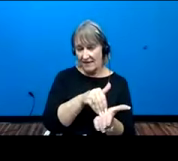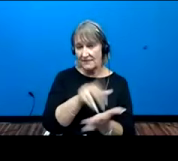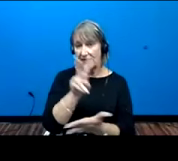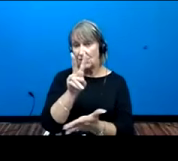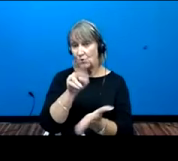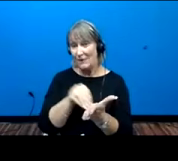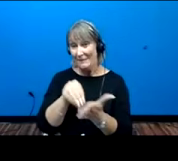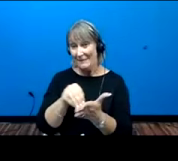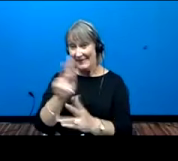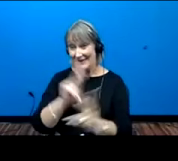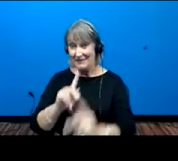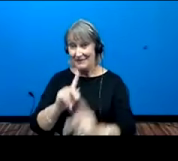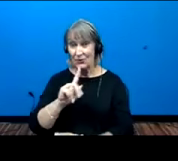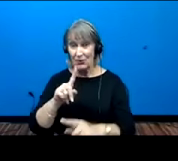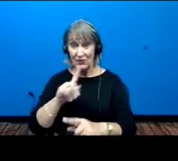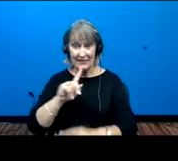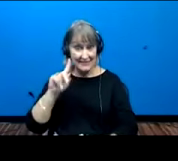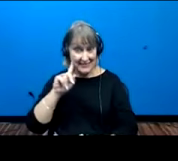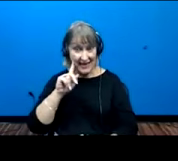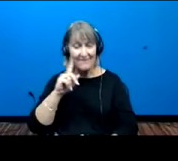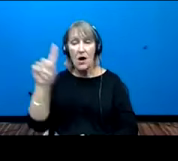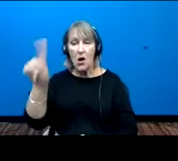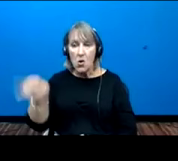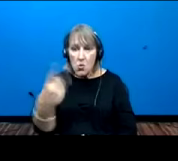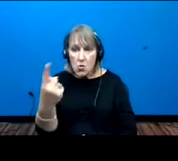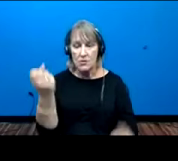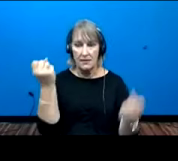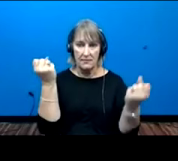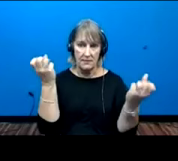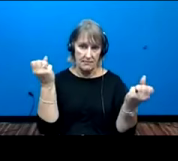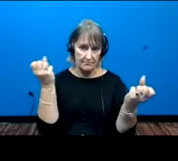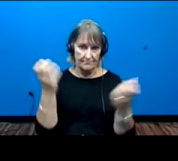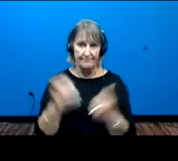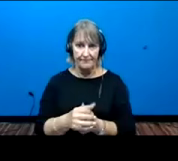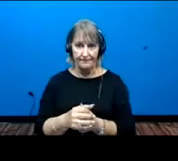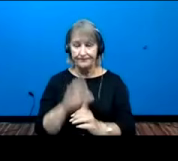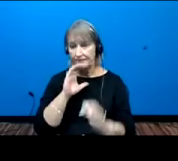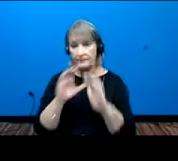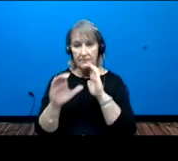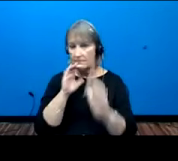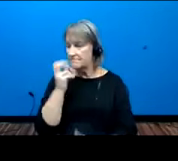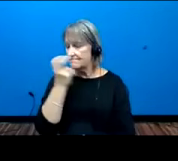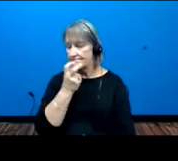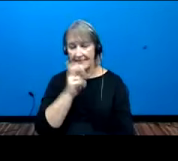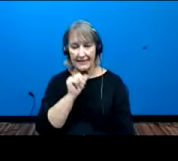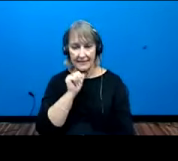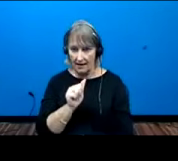they rely on American Sign Language for communication. You know, and I pay a lot of attention to statistics,